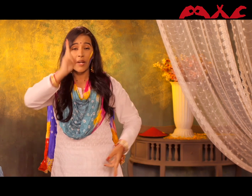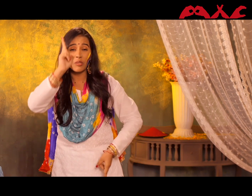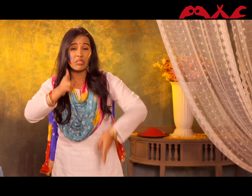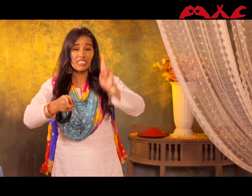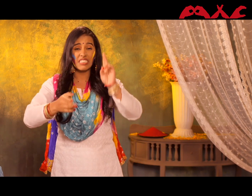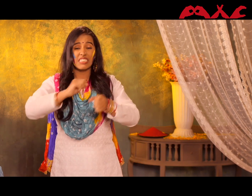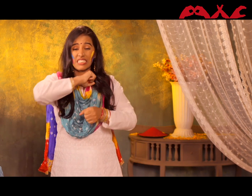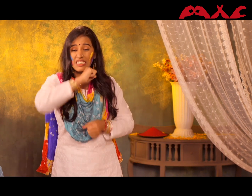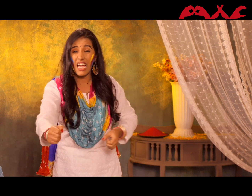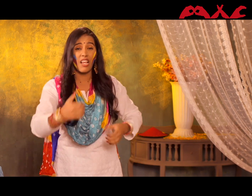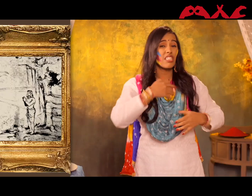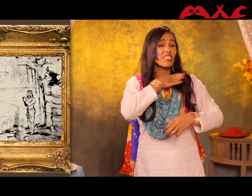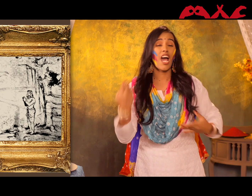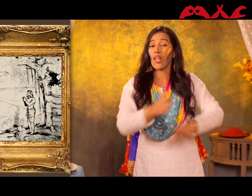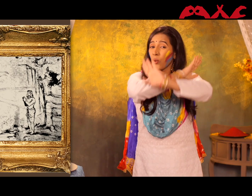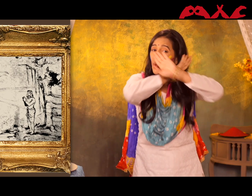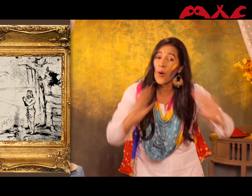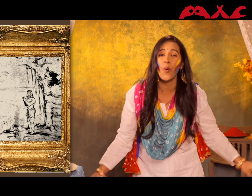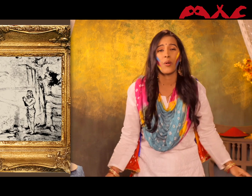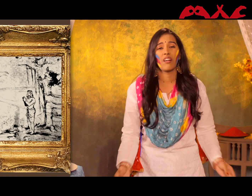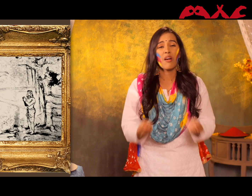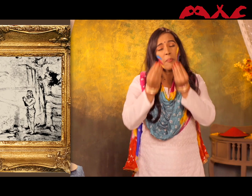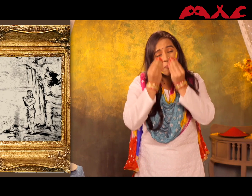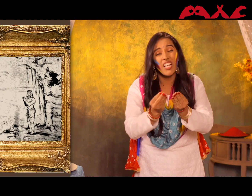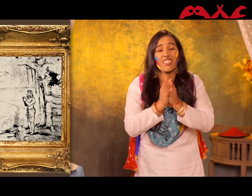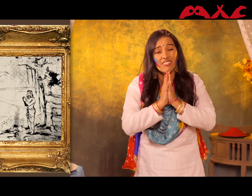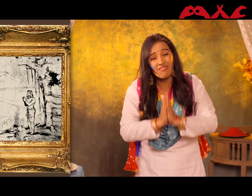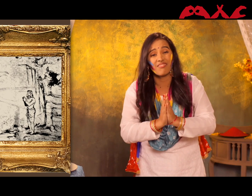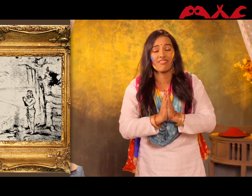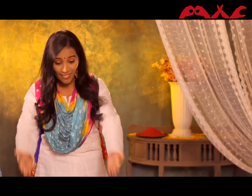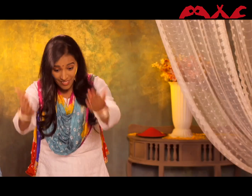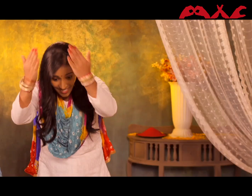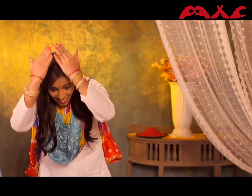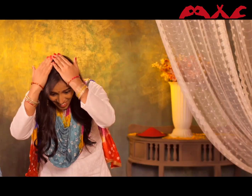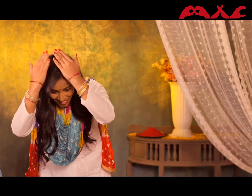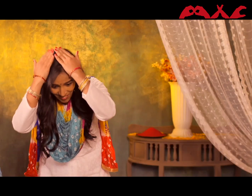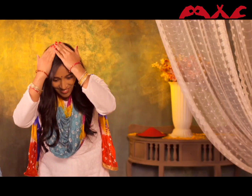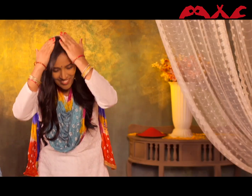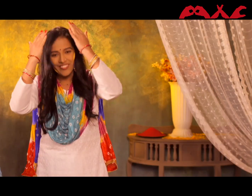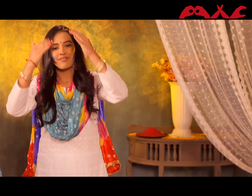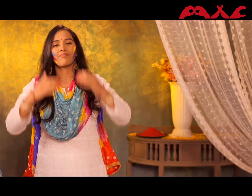neither by a projectile weapon nor by a handheld weapon. God granted him his wish.